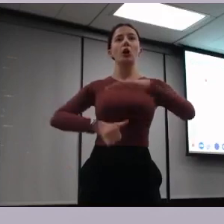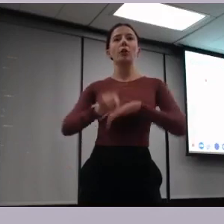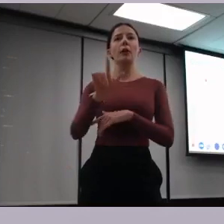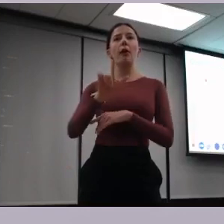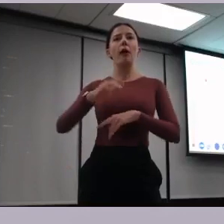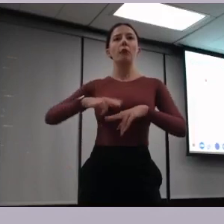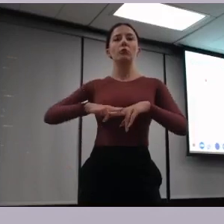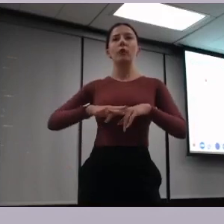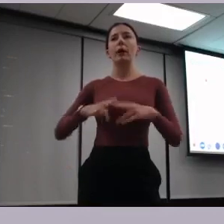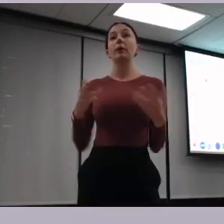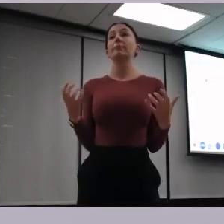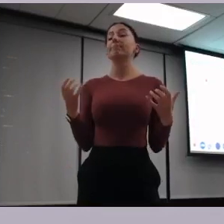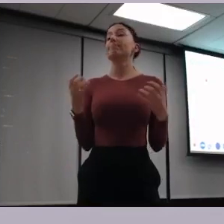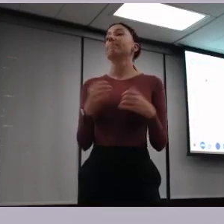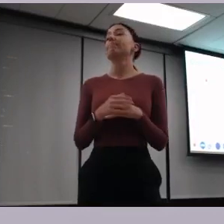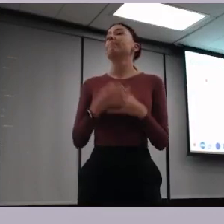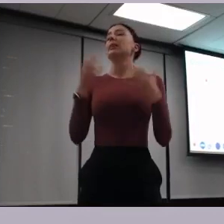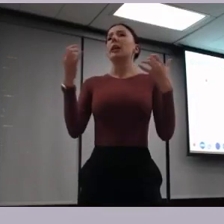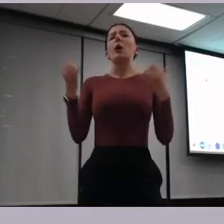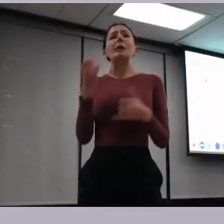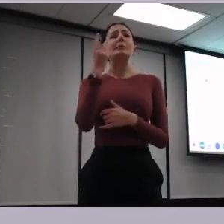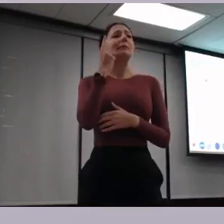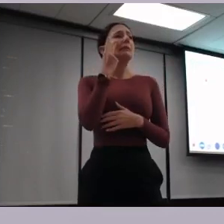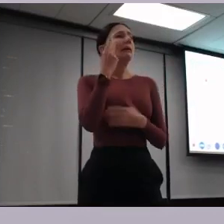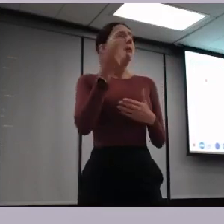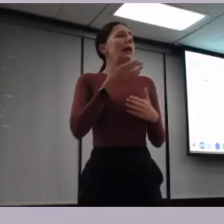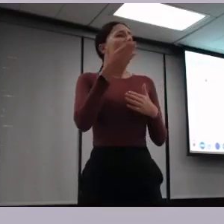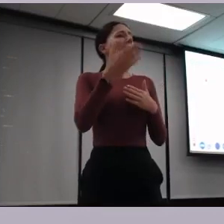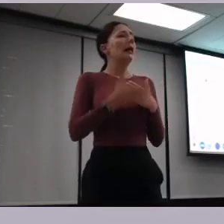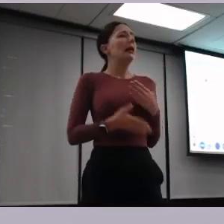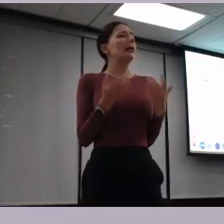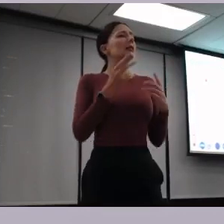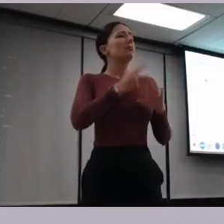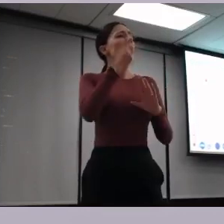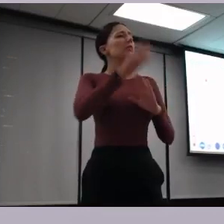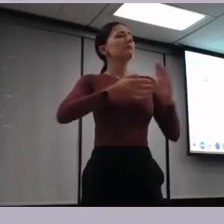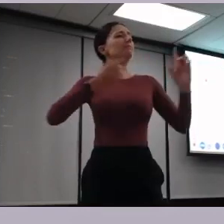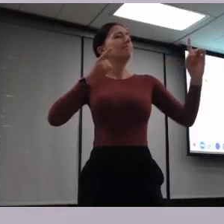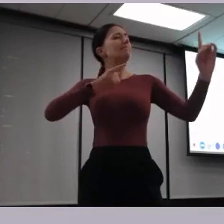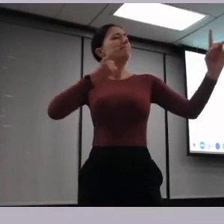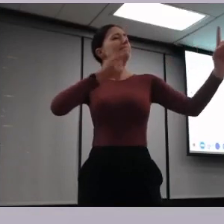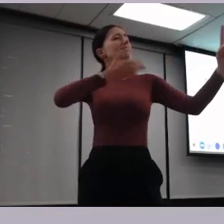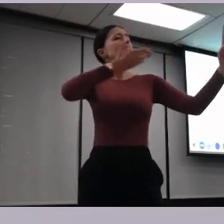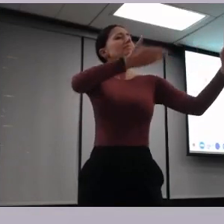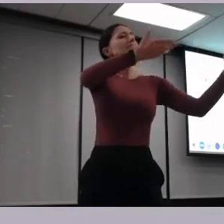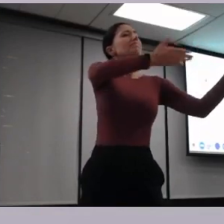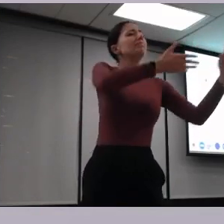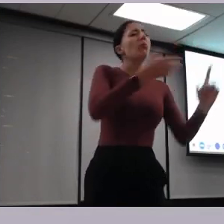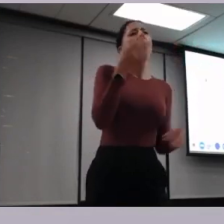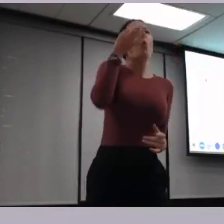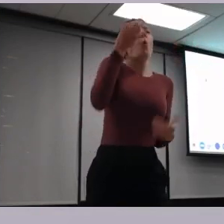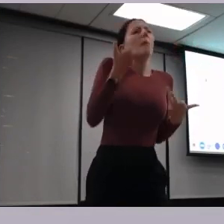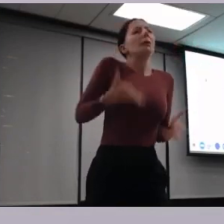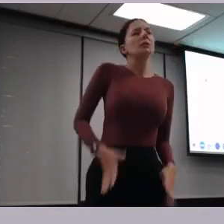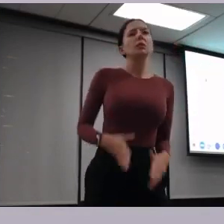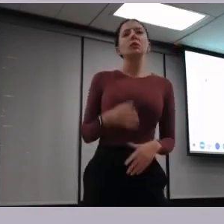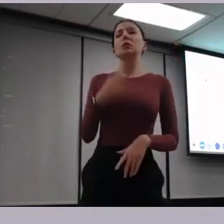Now, we can see the end of this project in our horizon in the near present, we anticipate being done with the actual construction